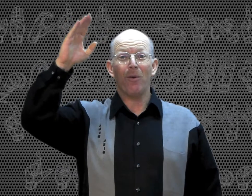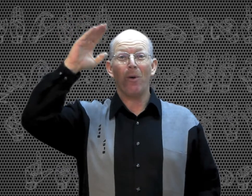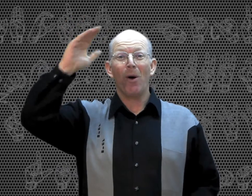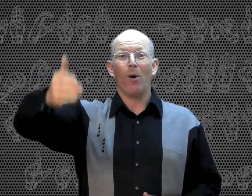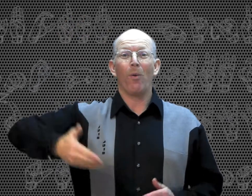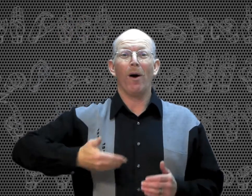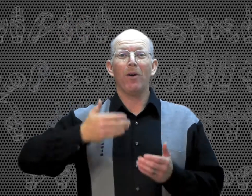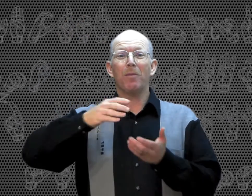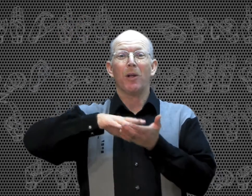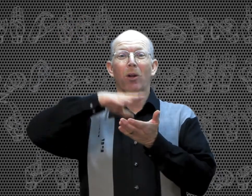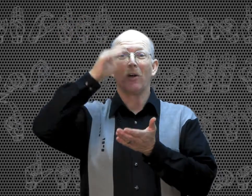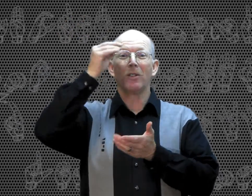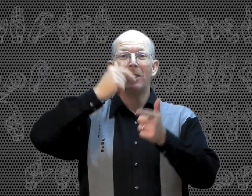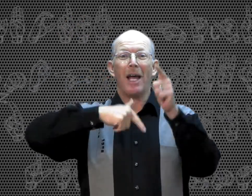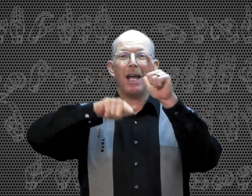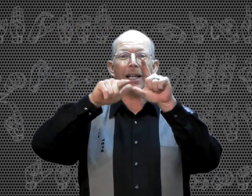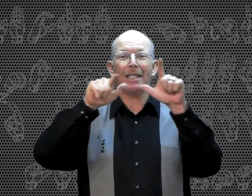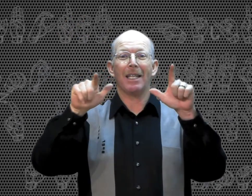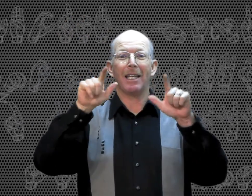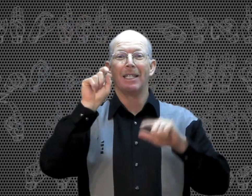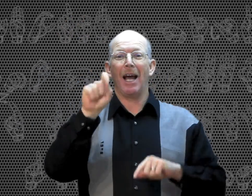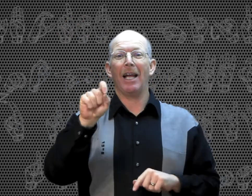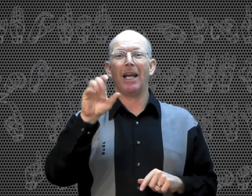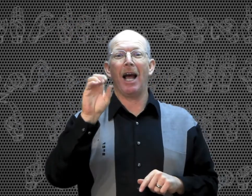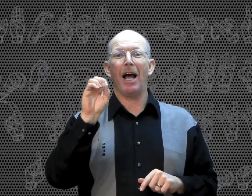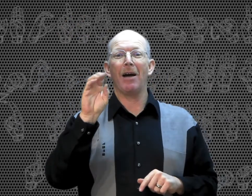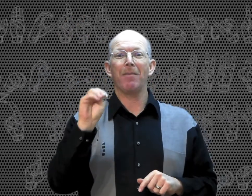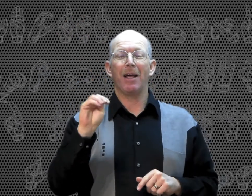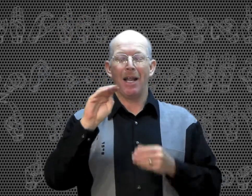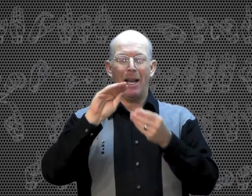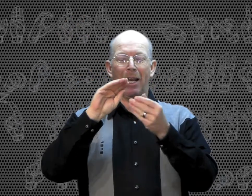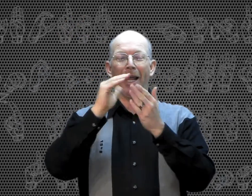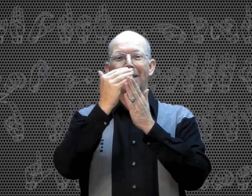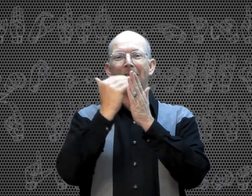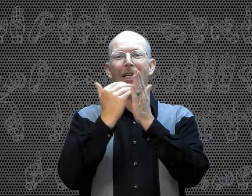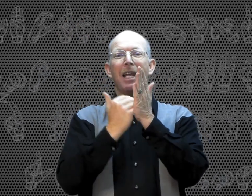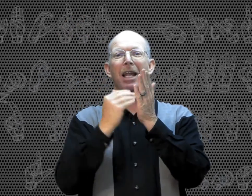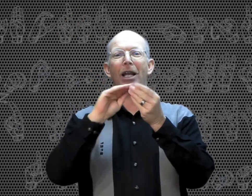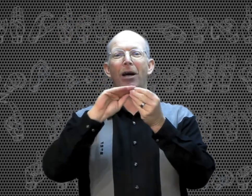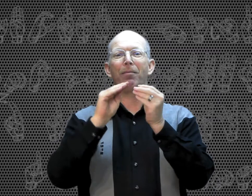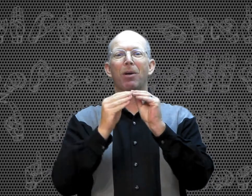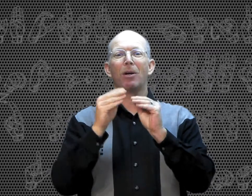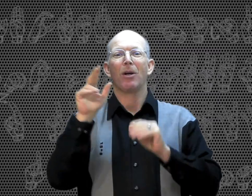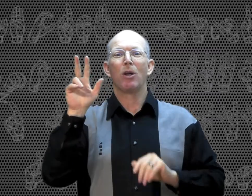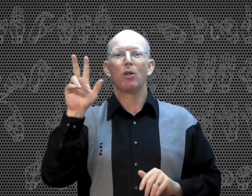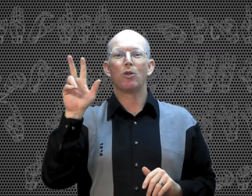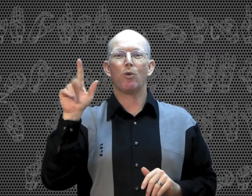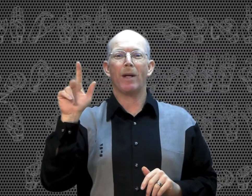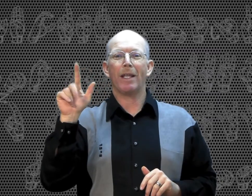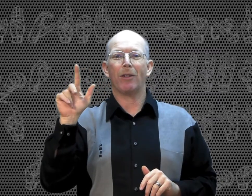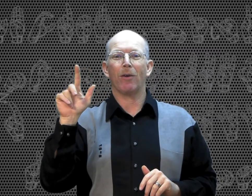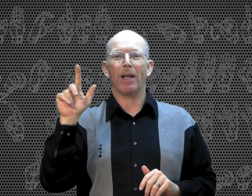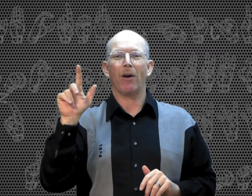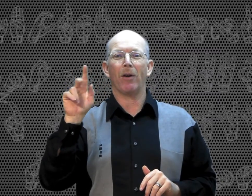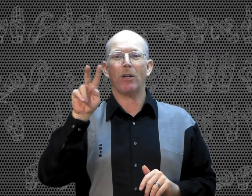Hello! Welcome to LearnSigns.com lesson number 23.